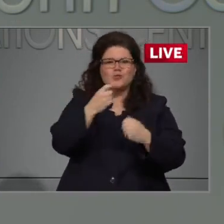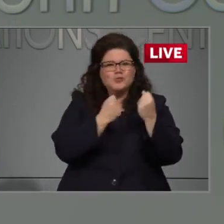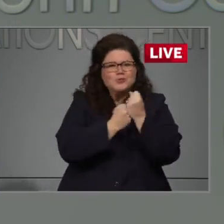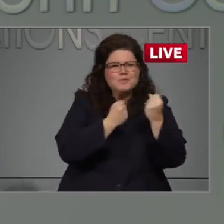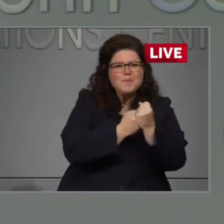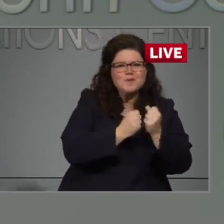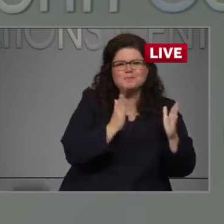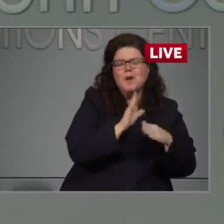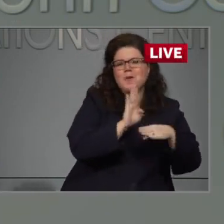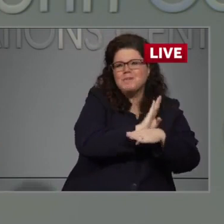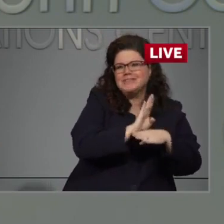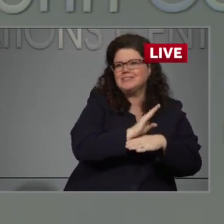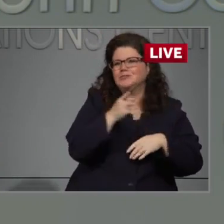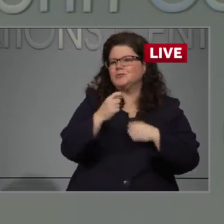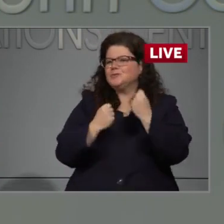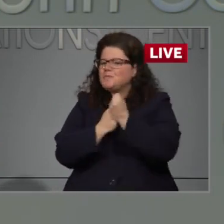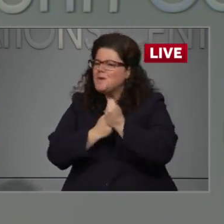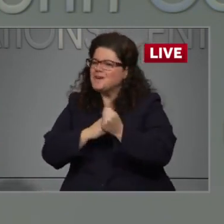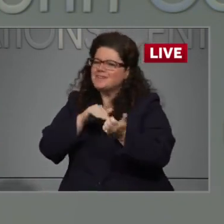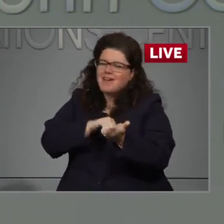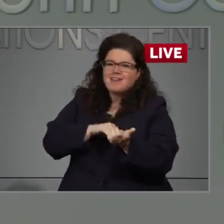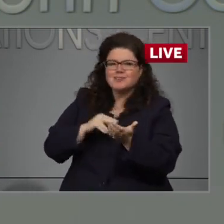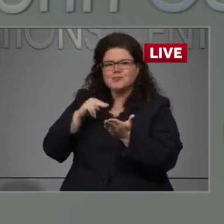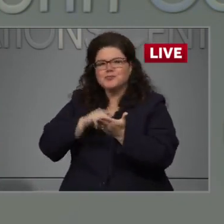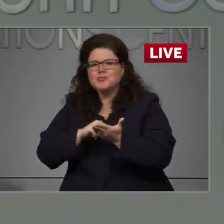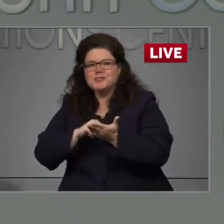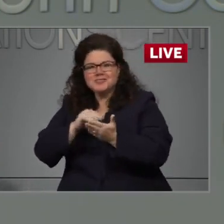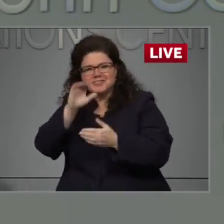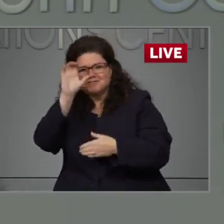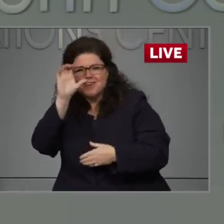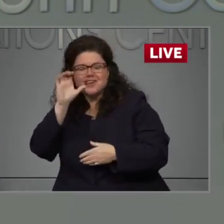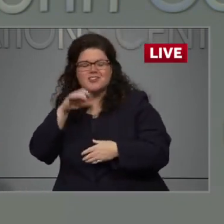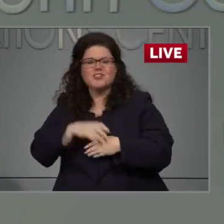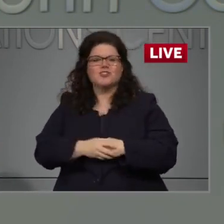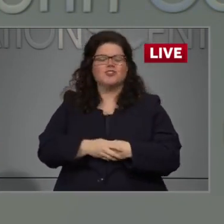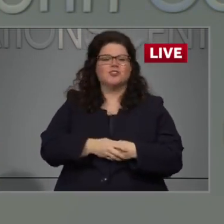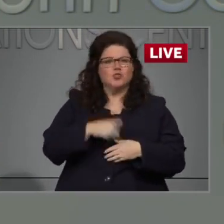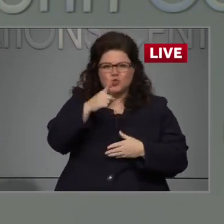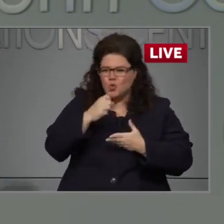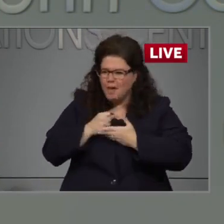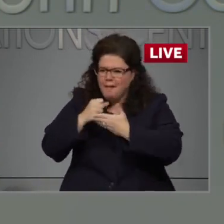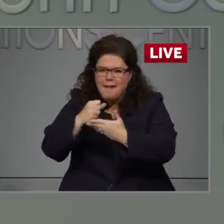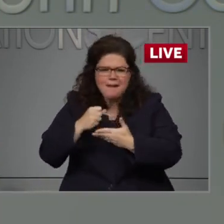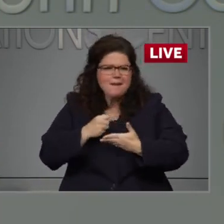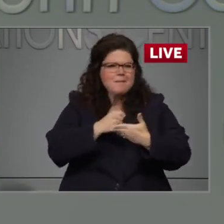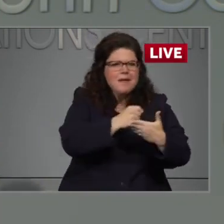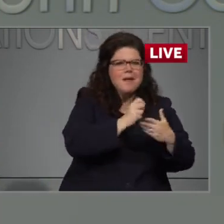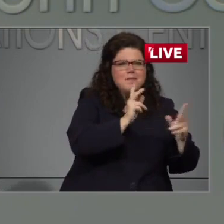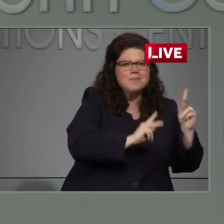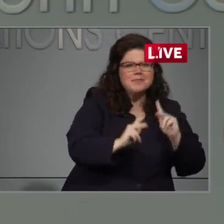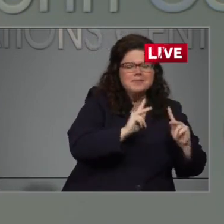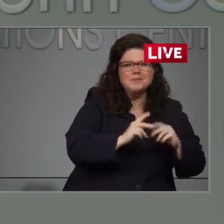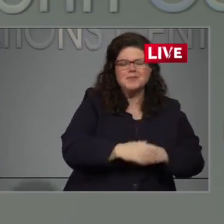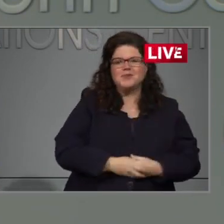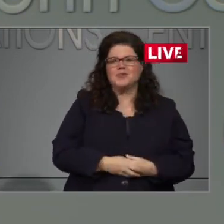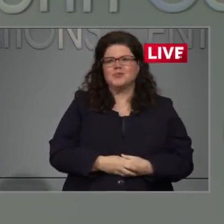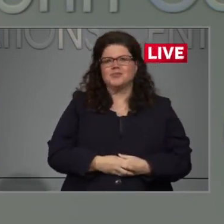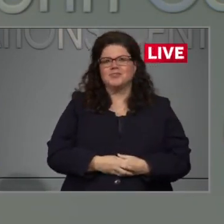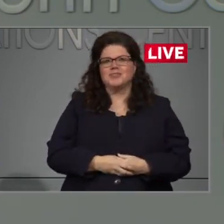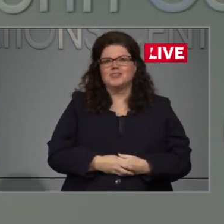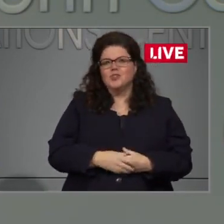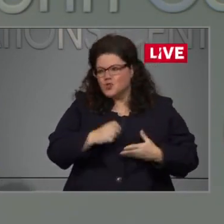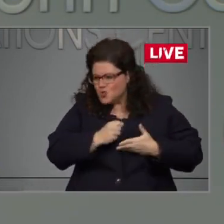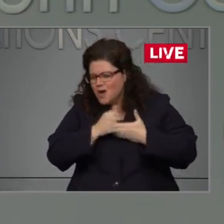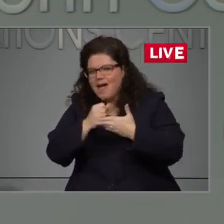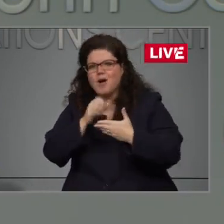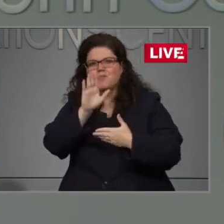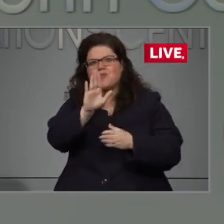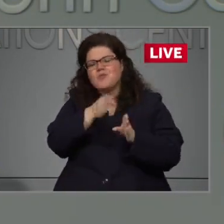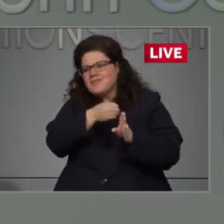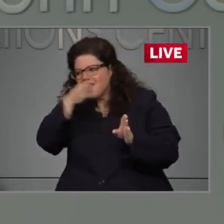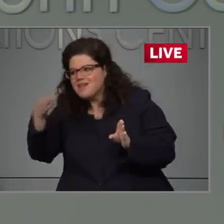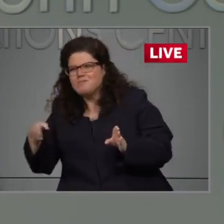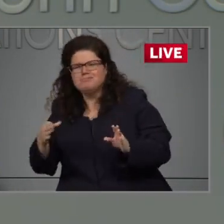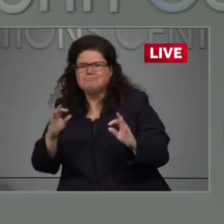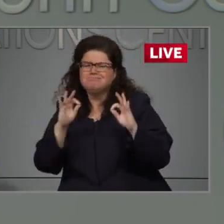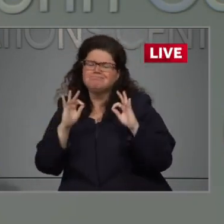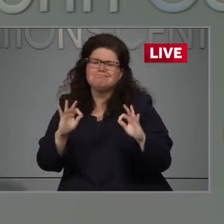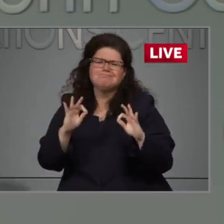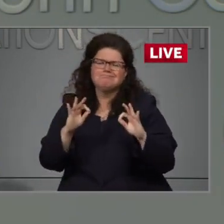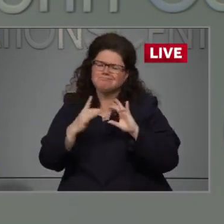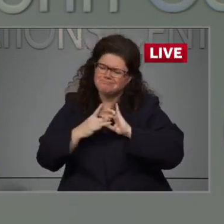SUPPORTING HEALTH CARE WORKERS SMALL BUSINESS OWNERS FRONT LINE WORKERS REACHING OUT TO THOSE MOST IN NEED OF A HELPING HAND LOOKING OUT FOR OUR NEIGHBORS WHO MAY BE HAVING A HARD TIME